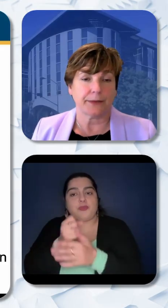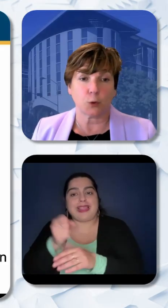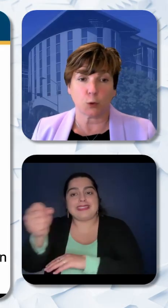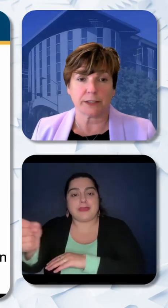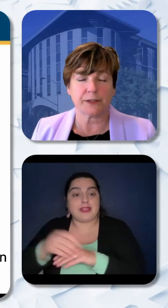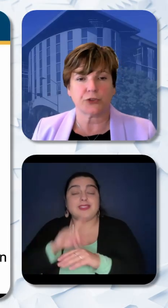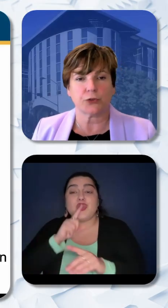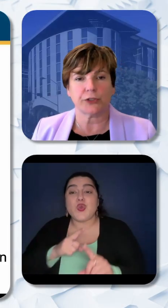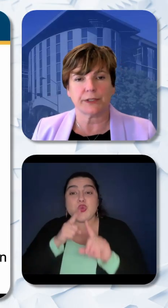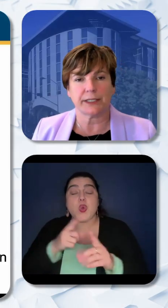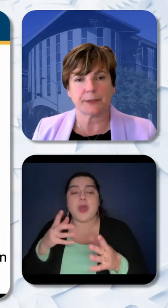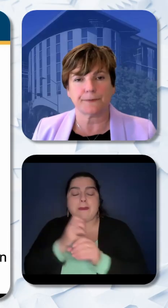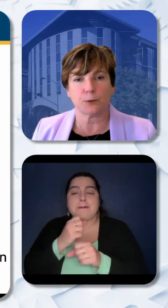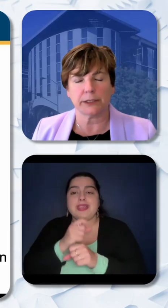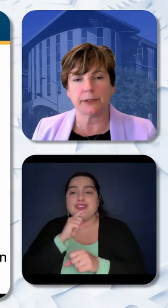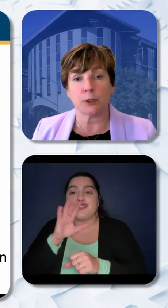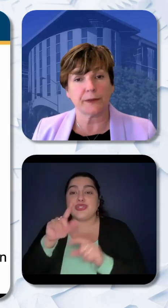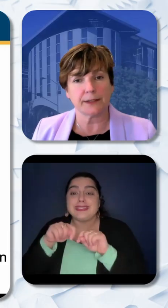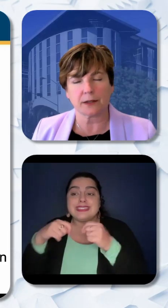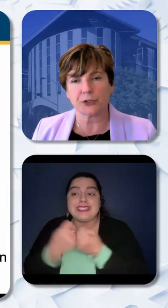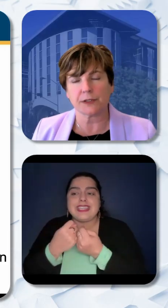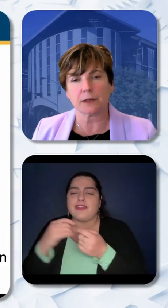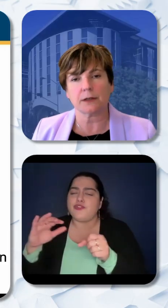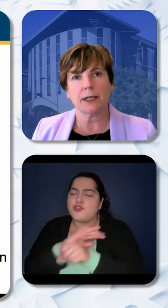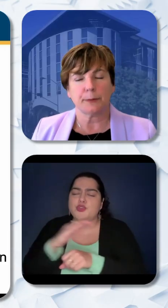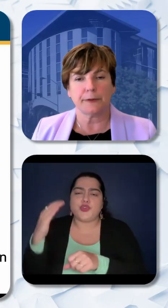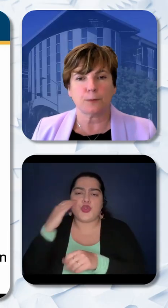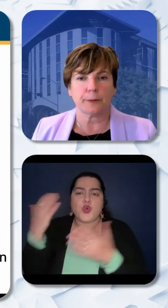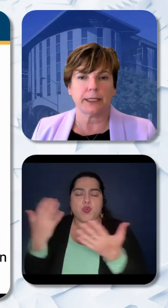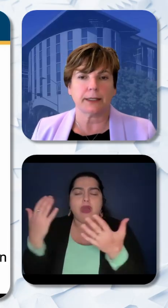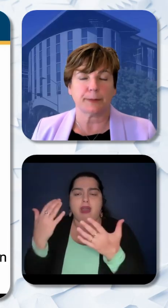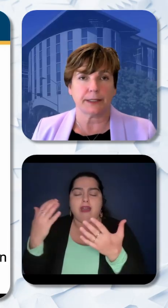And the goal is to ensure your teams fully know what these options are before making a